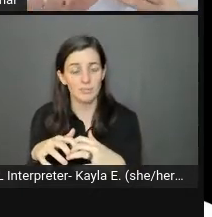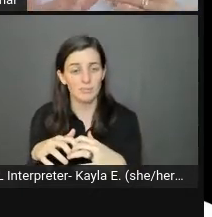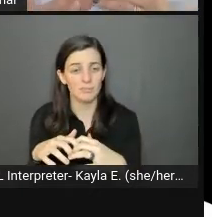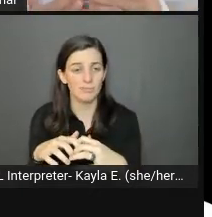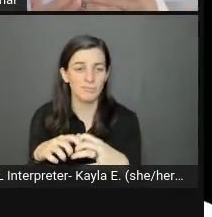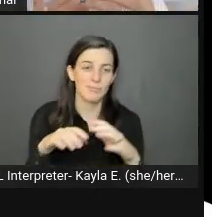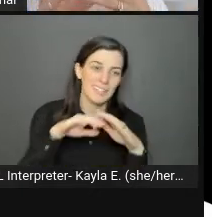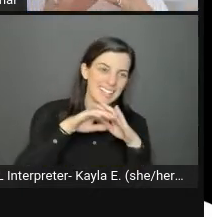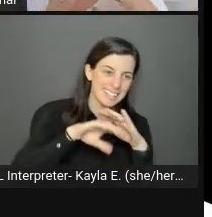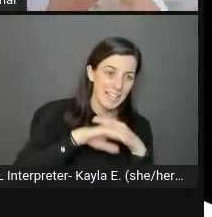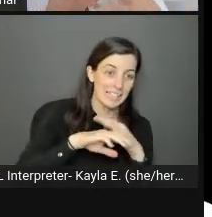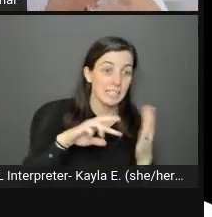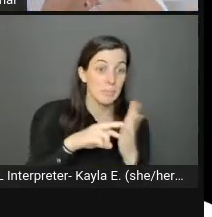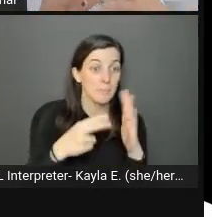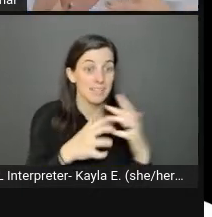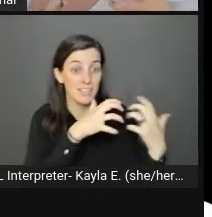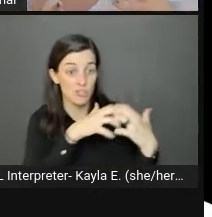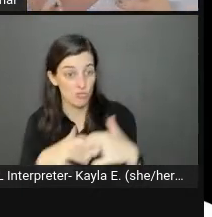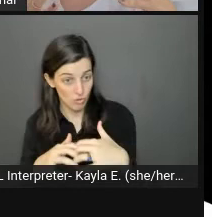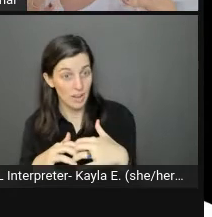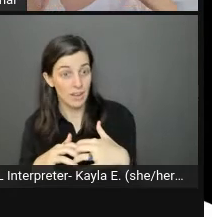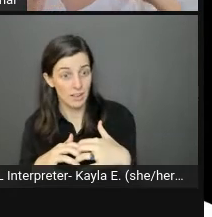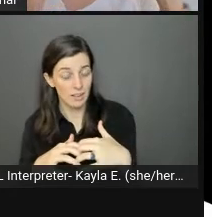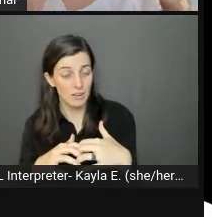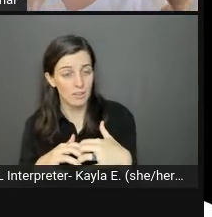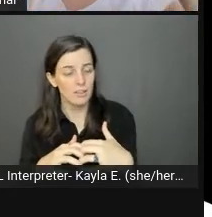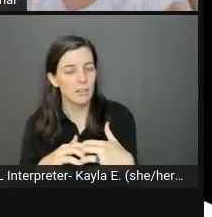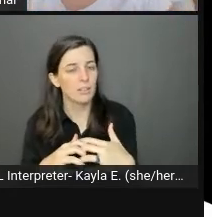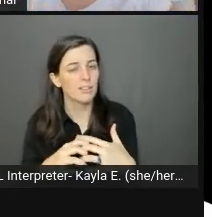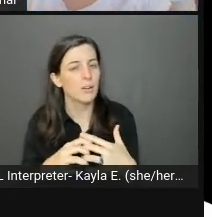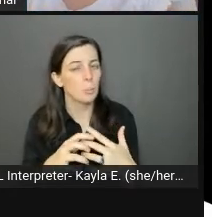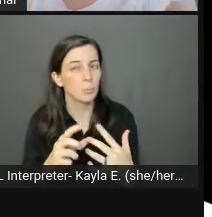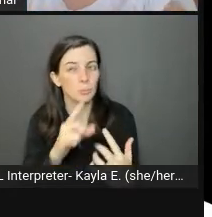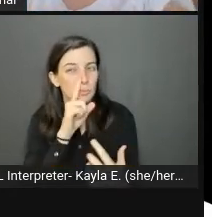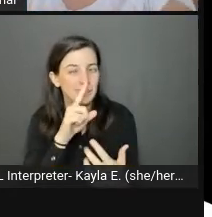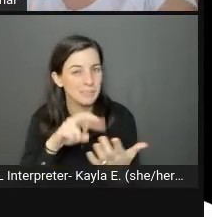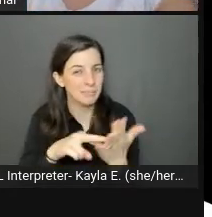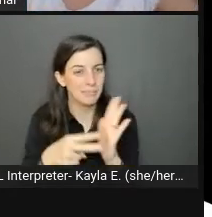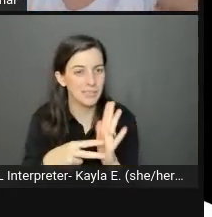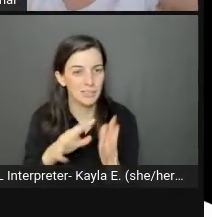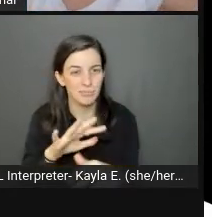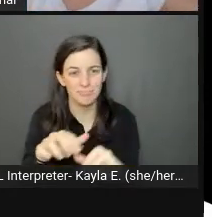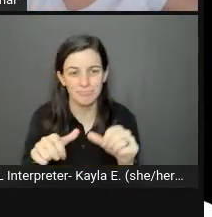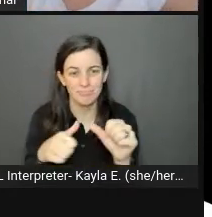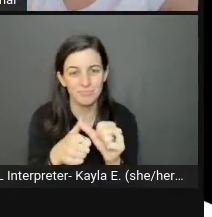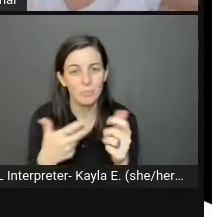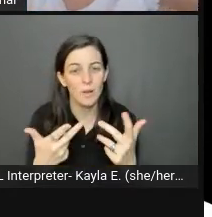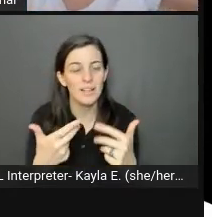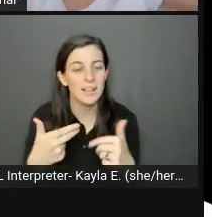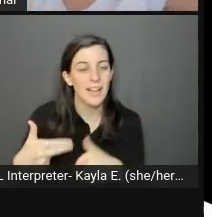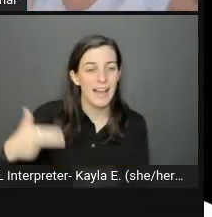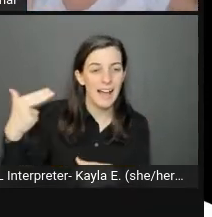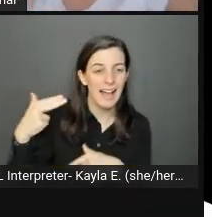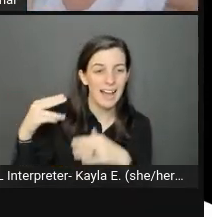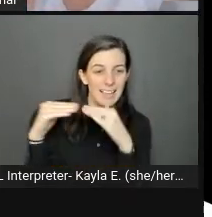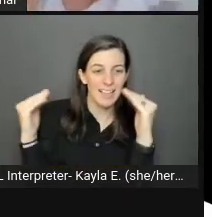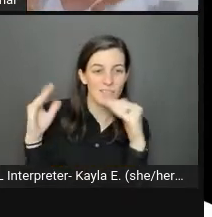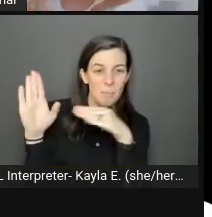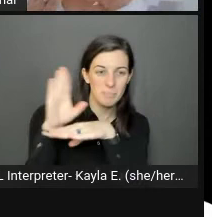being integrated, I mean that on a high level, the business stakeholders understand that accessibility